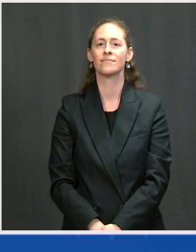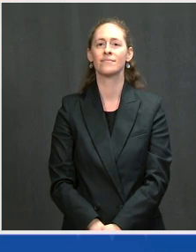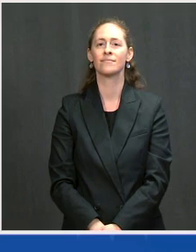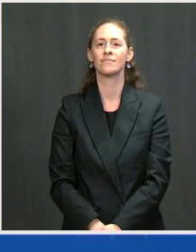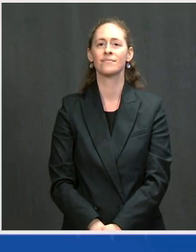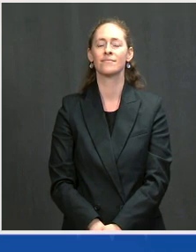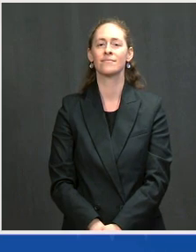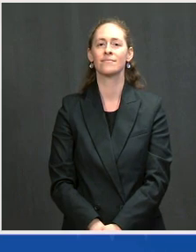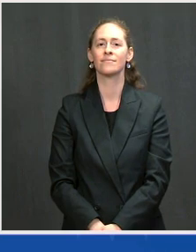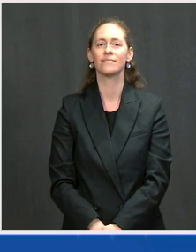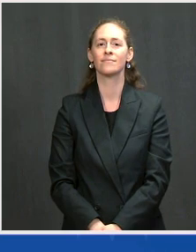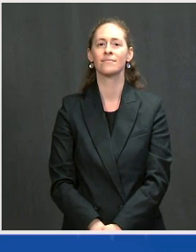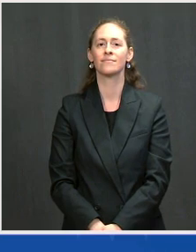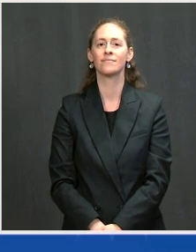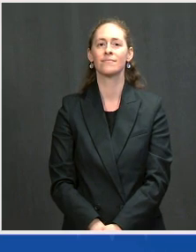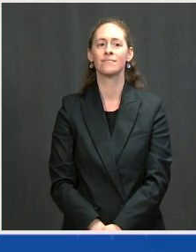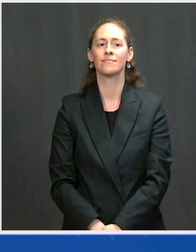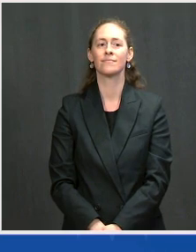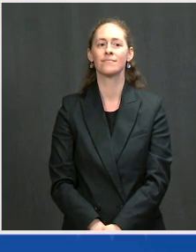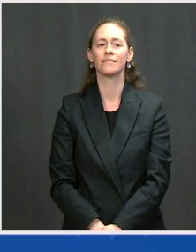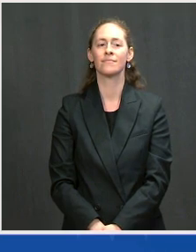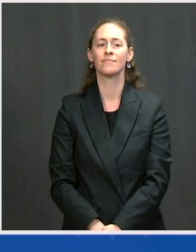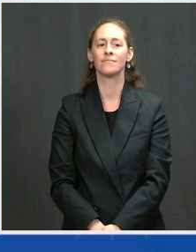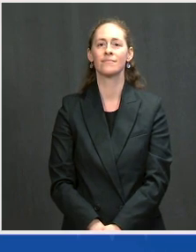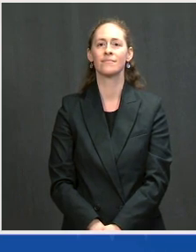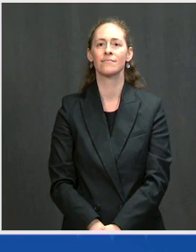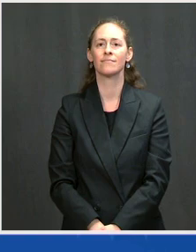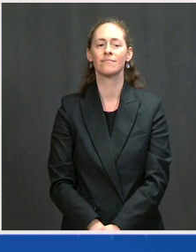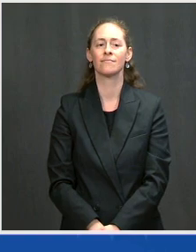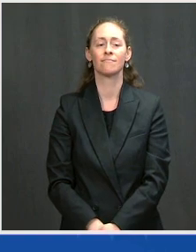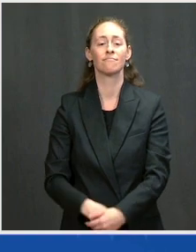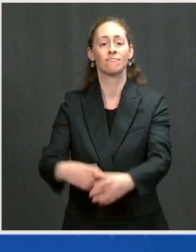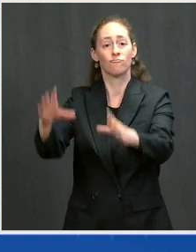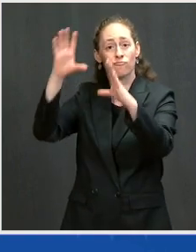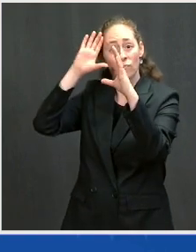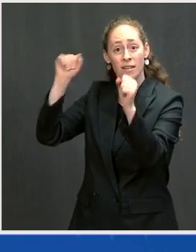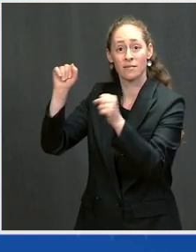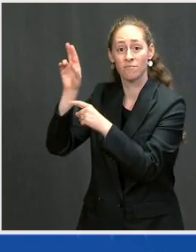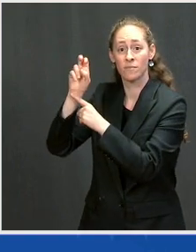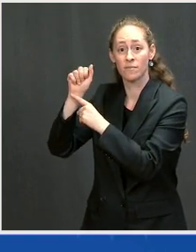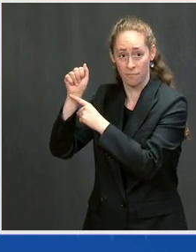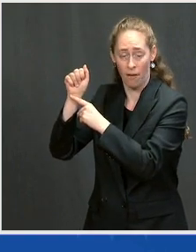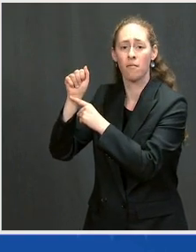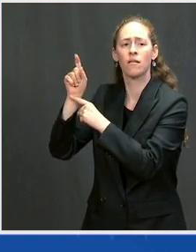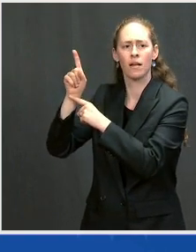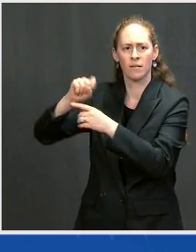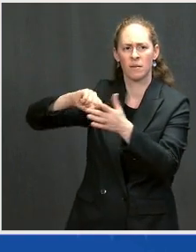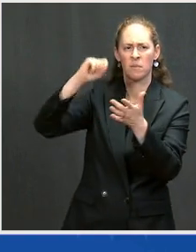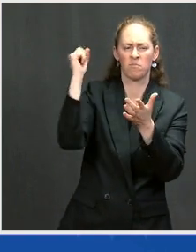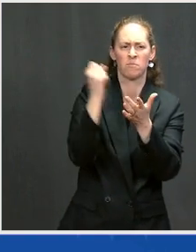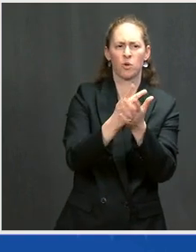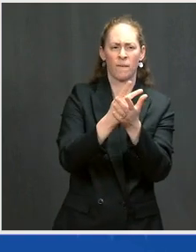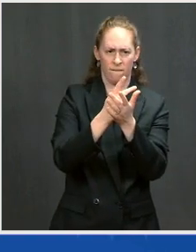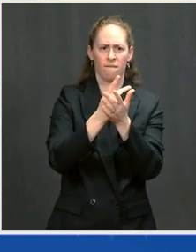Female Speaker: The President of the United States of America, authorized by Act of Congress March 3rd, 1863,